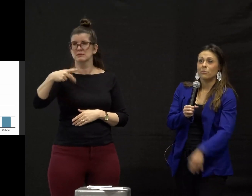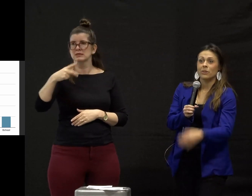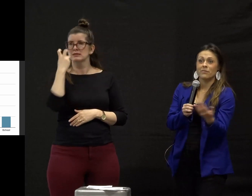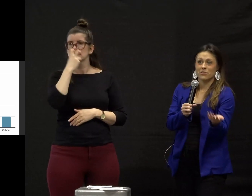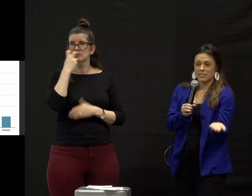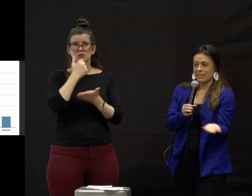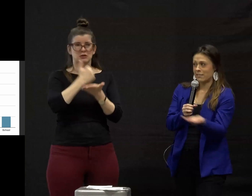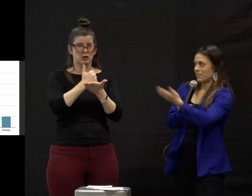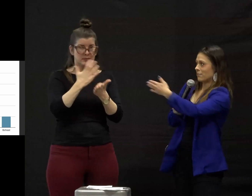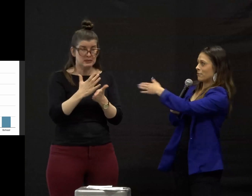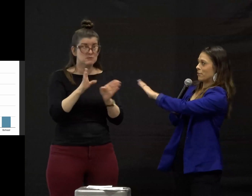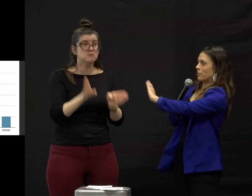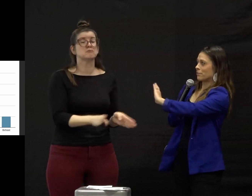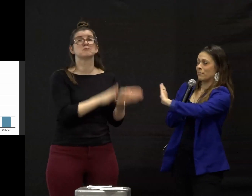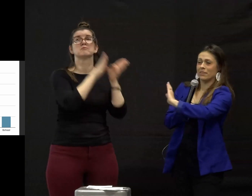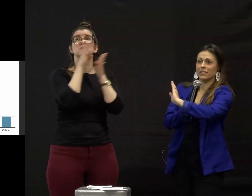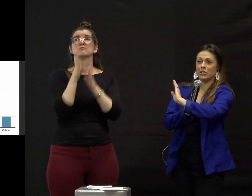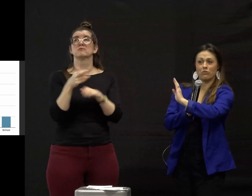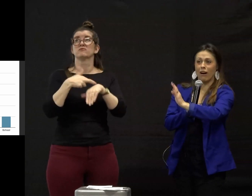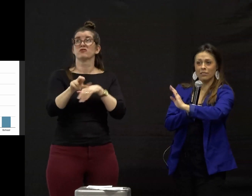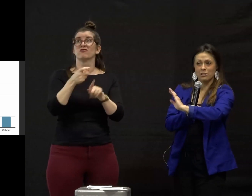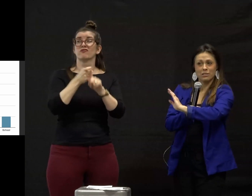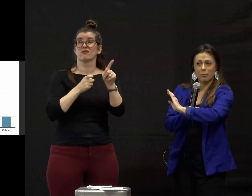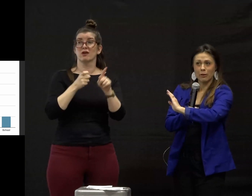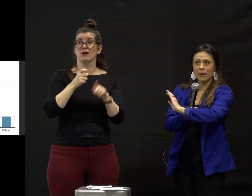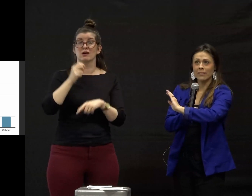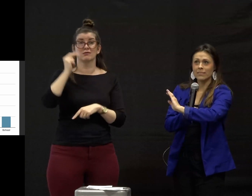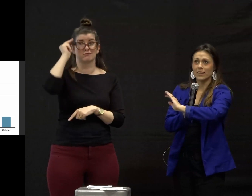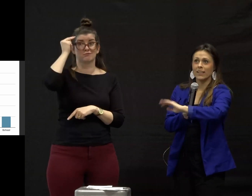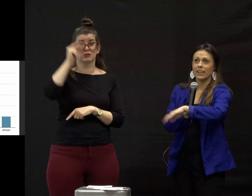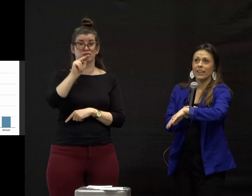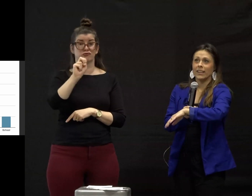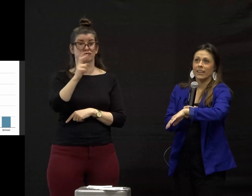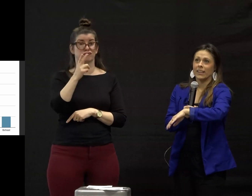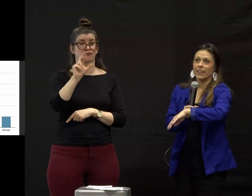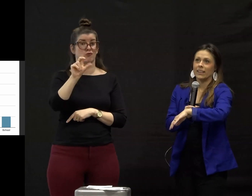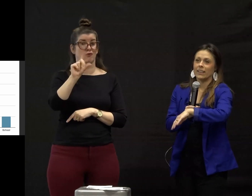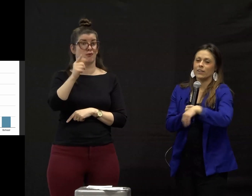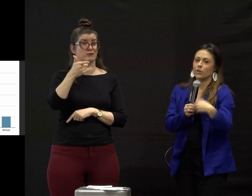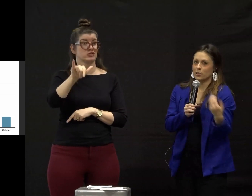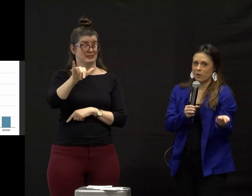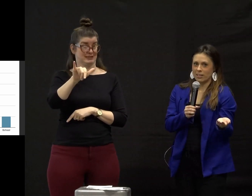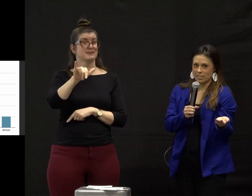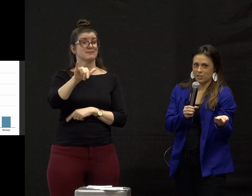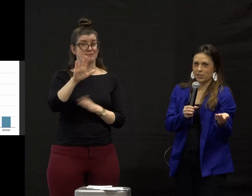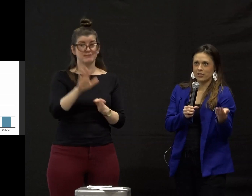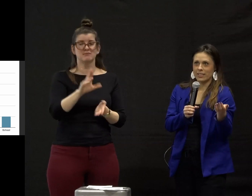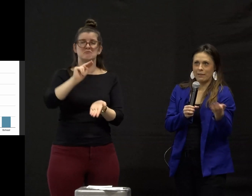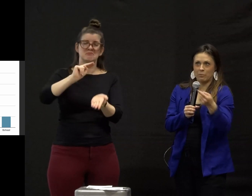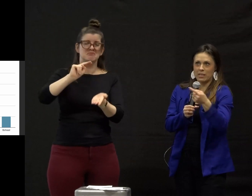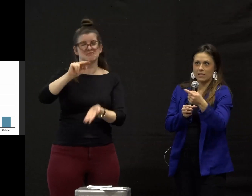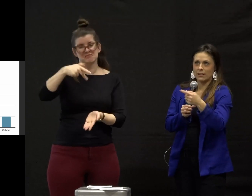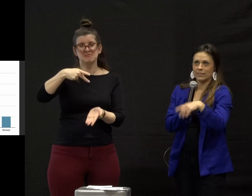We've received referrals from the neurology department, nurse practitioners, NP,